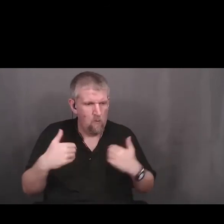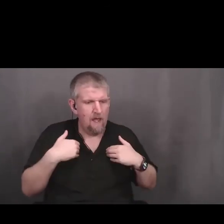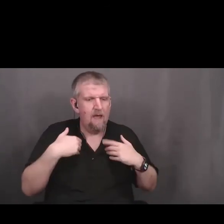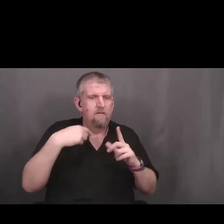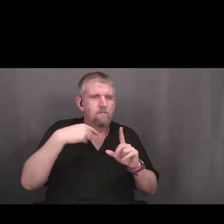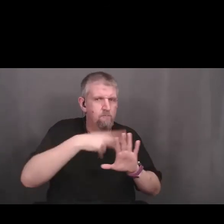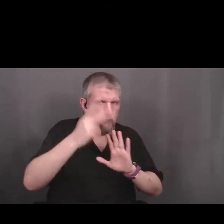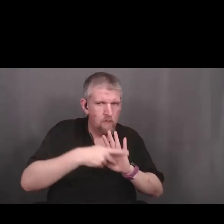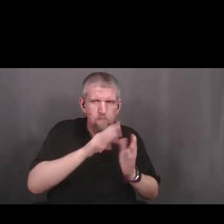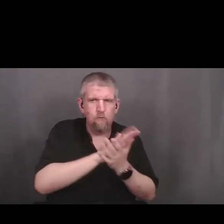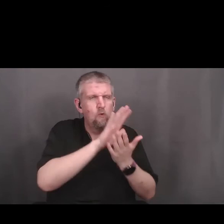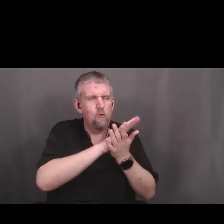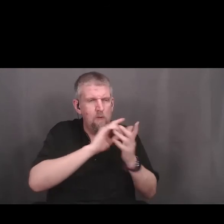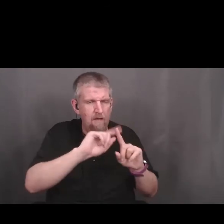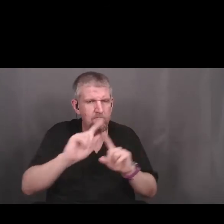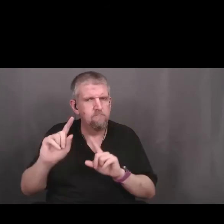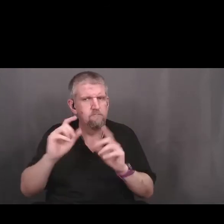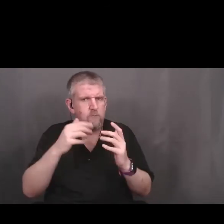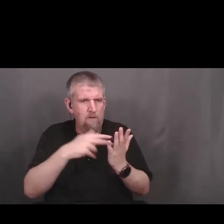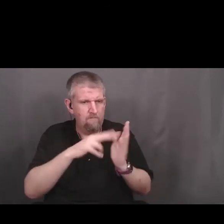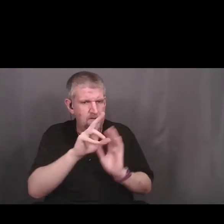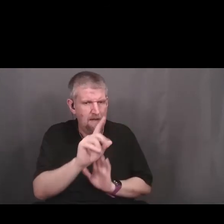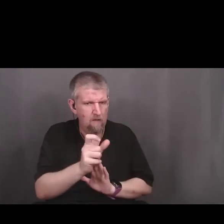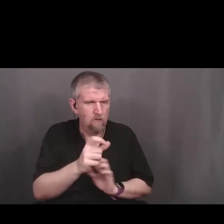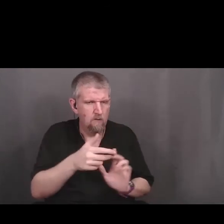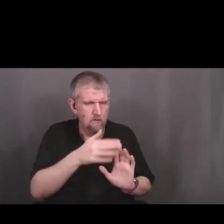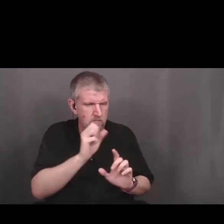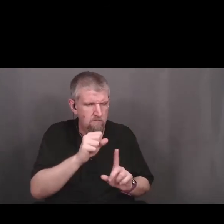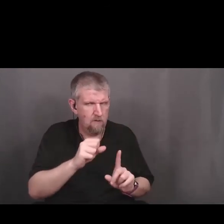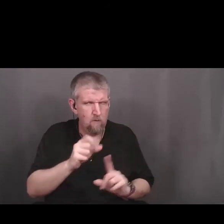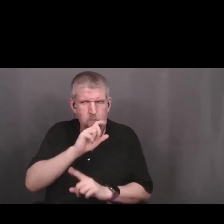in the school, but at 18, would I have to try to get my son